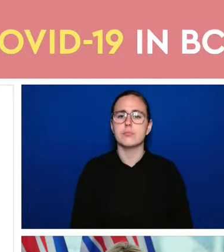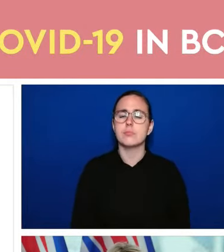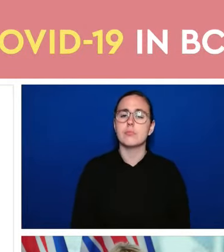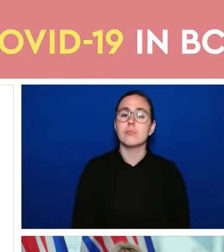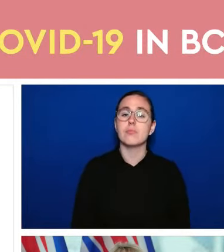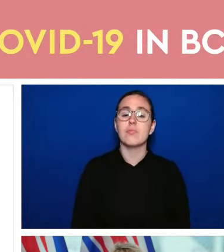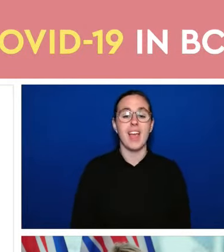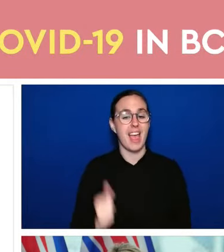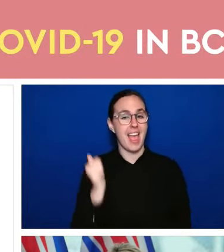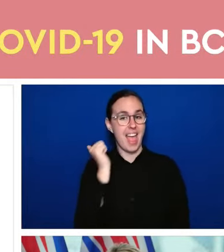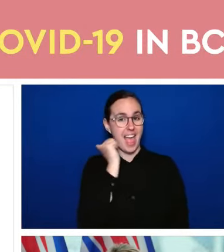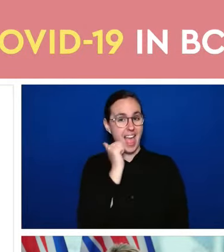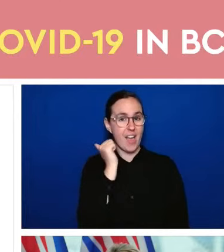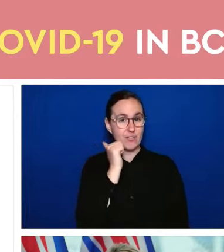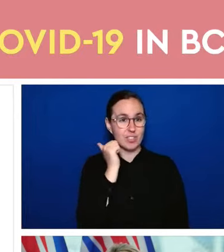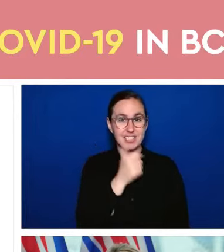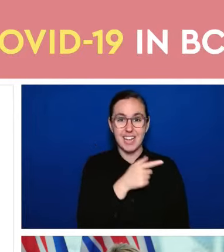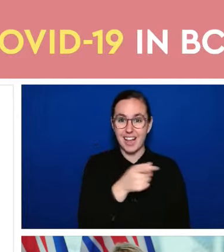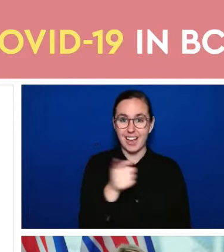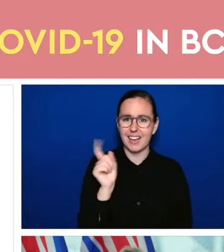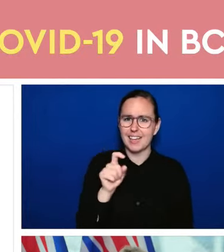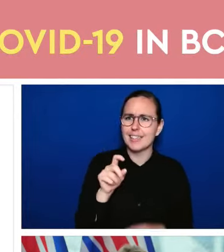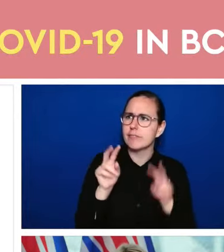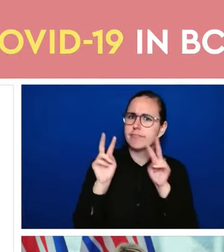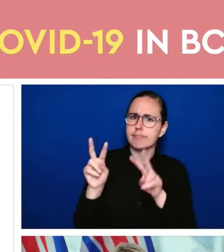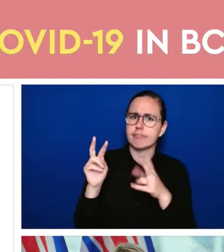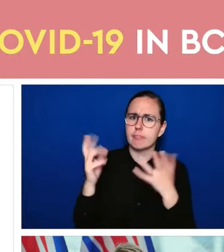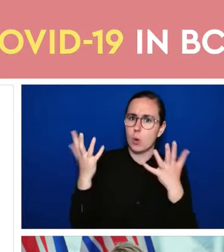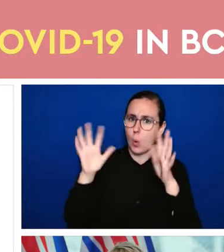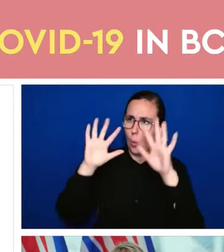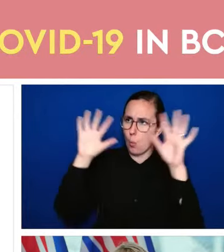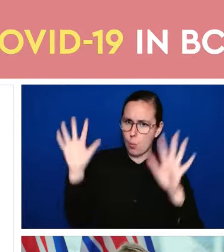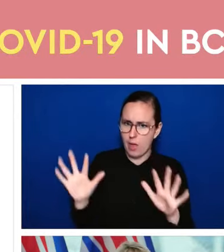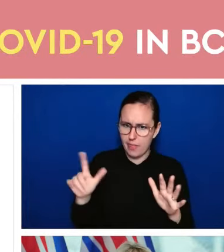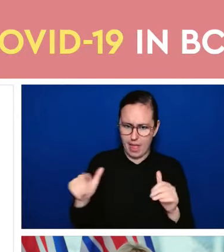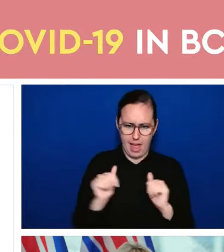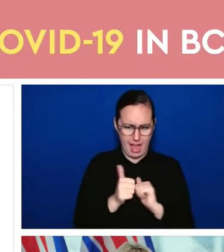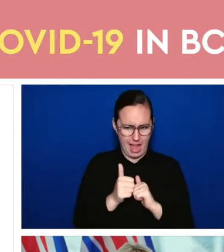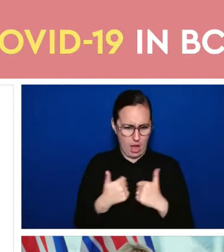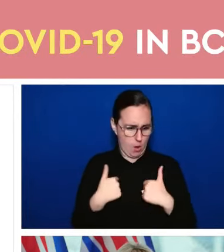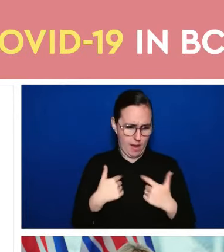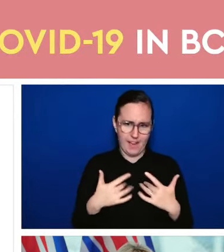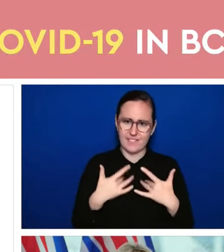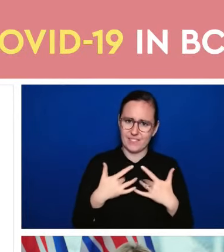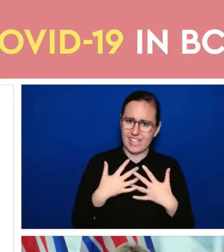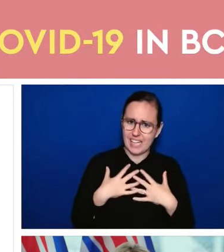you know what is the weather however my feeling today. One of the most important inferior